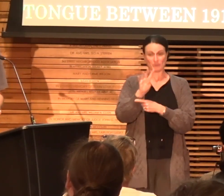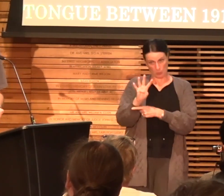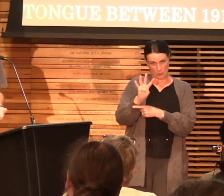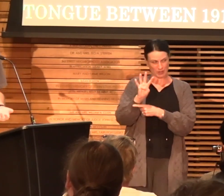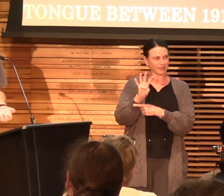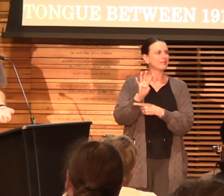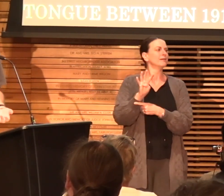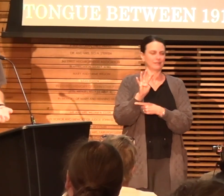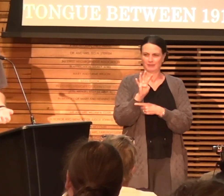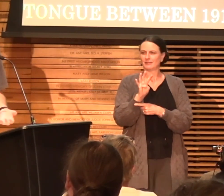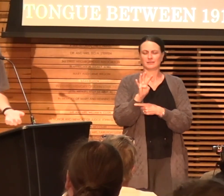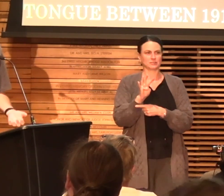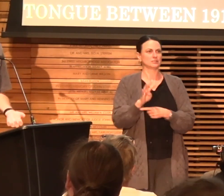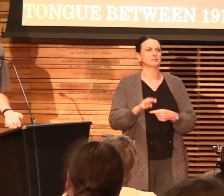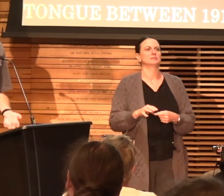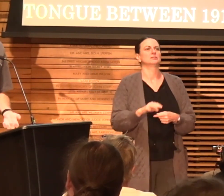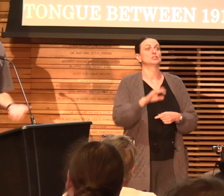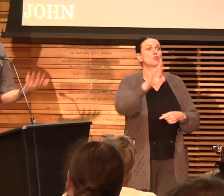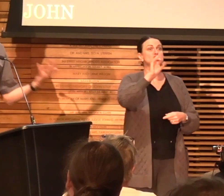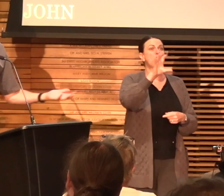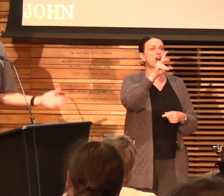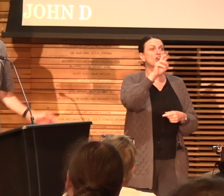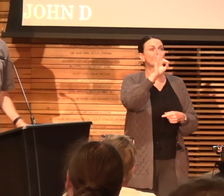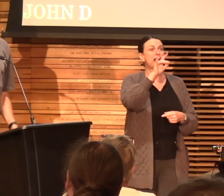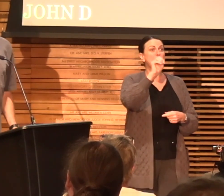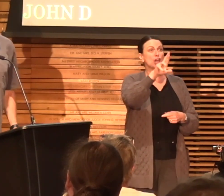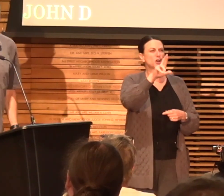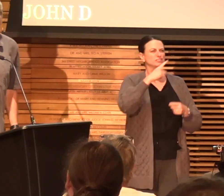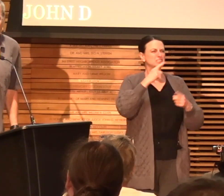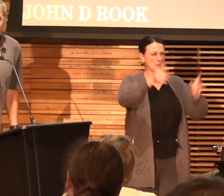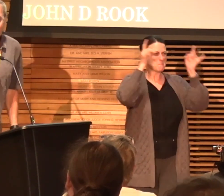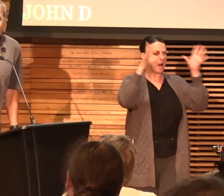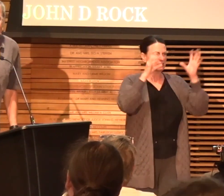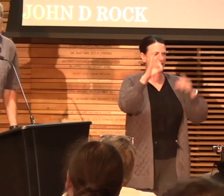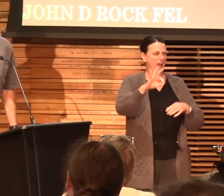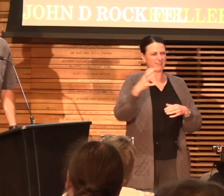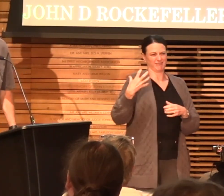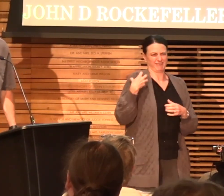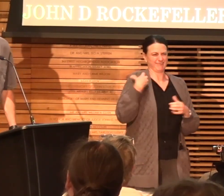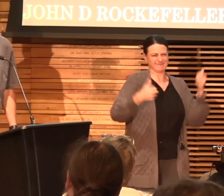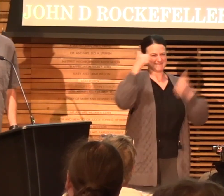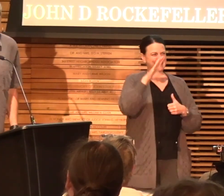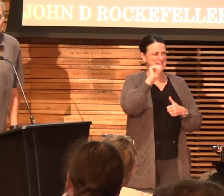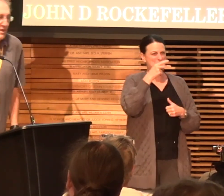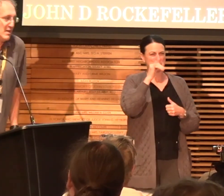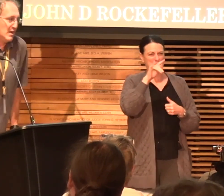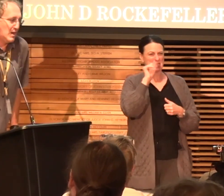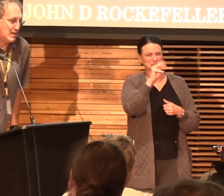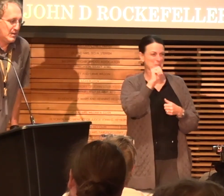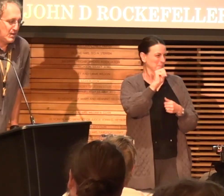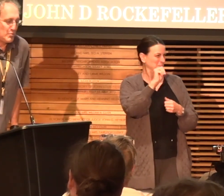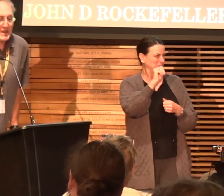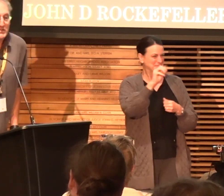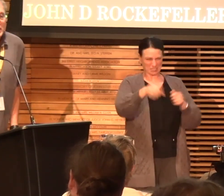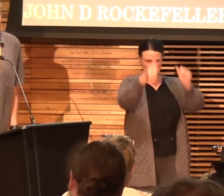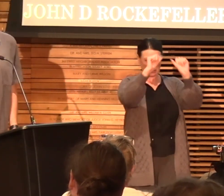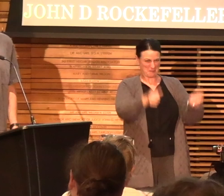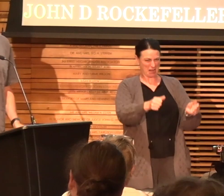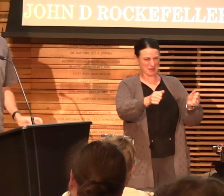she's calling John D. Rockefeller a monster of capitalism and saying that a monument should be erected